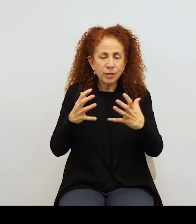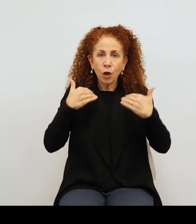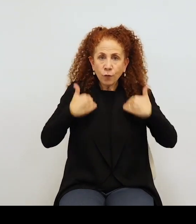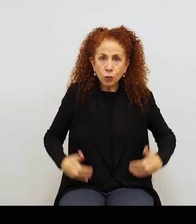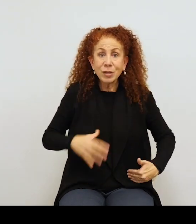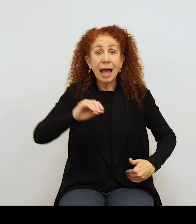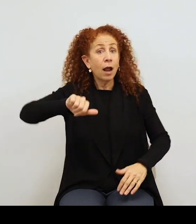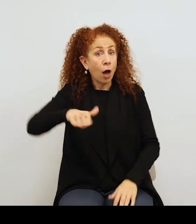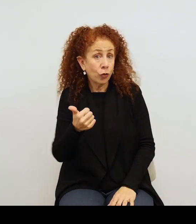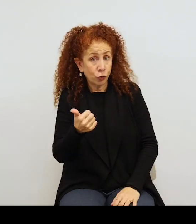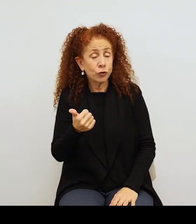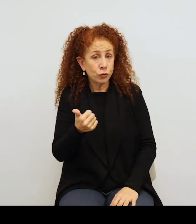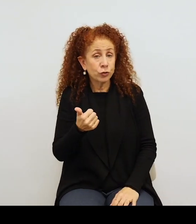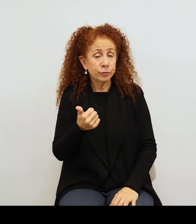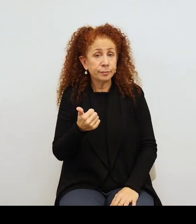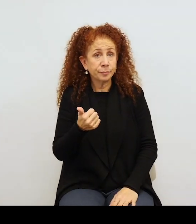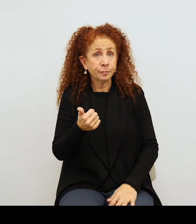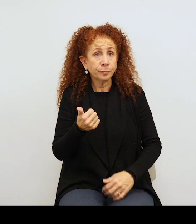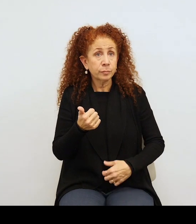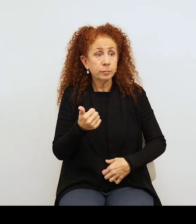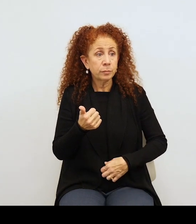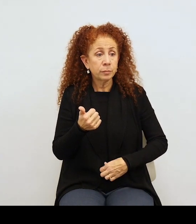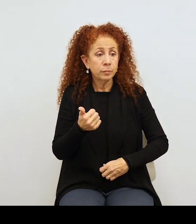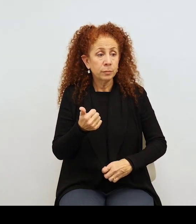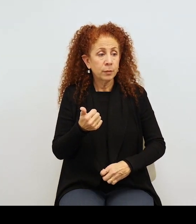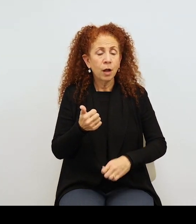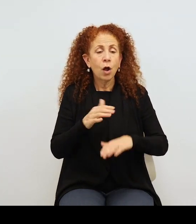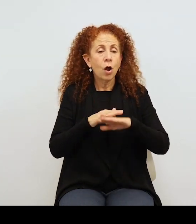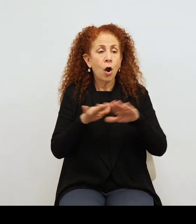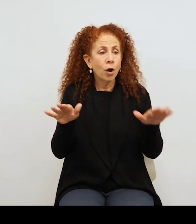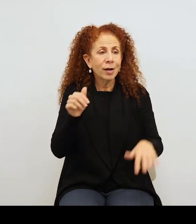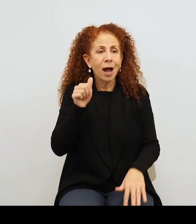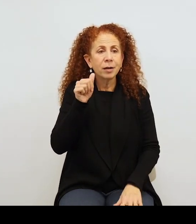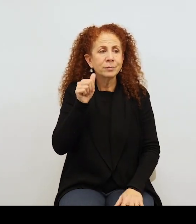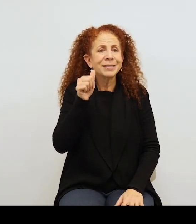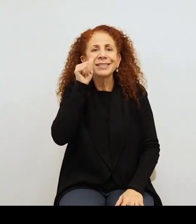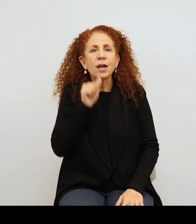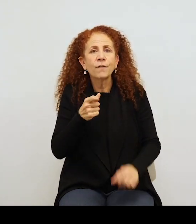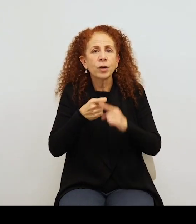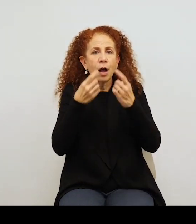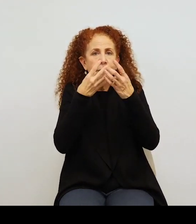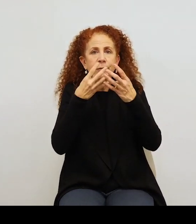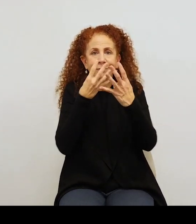aren't suffering conditions of enclosure, exclusion,